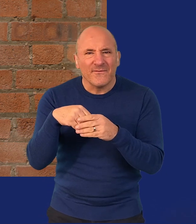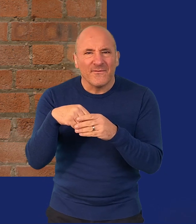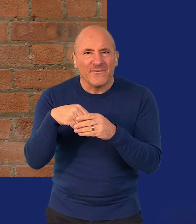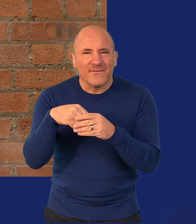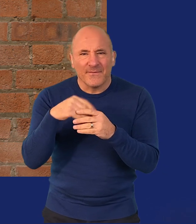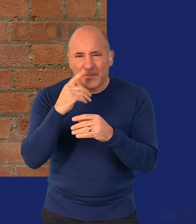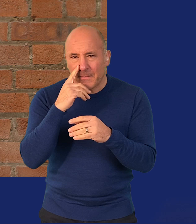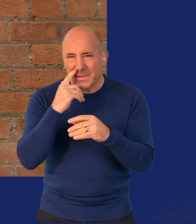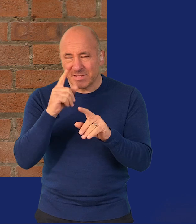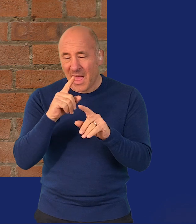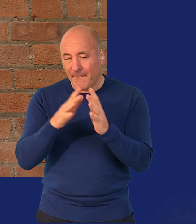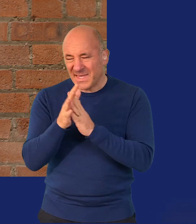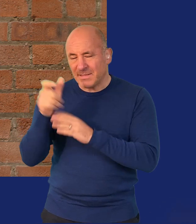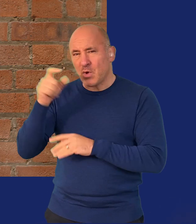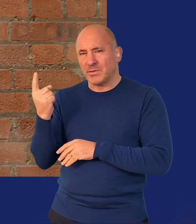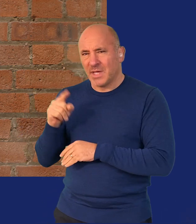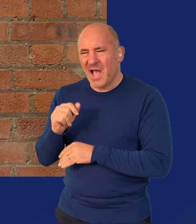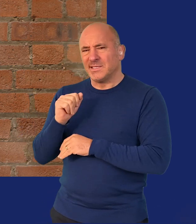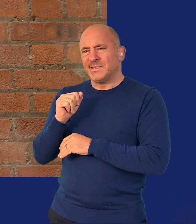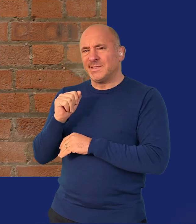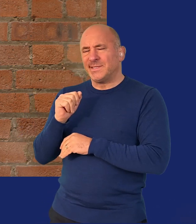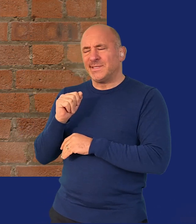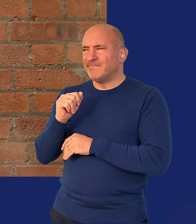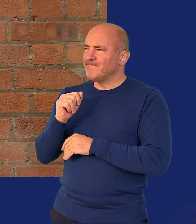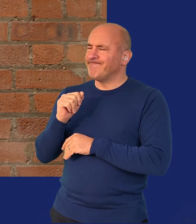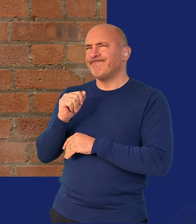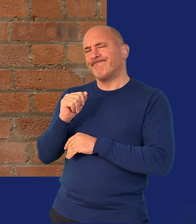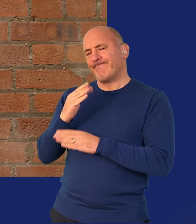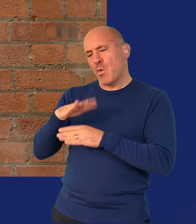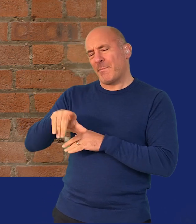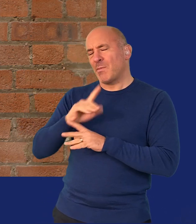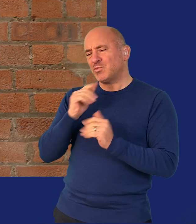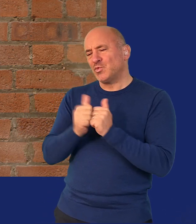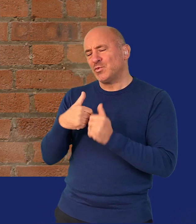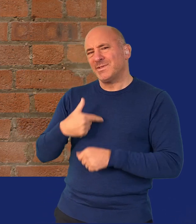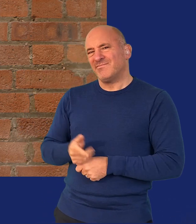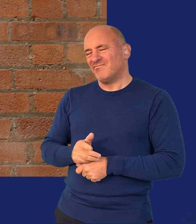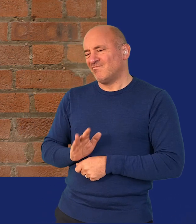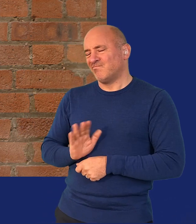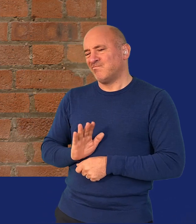It's maybe, 'actually, this workplace is not for me'. Absolutely.